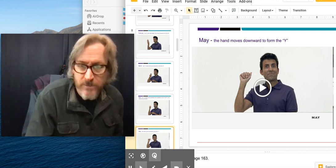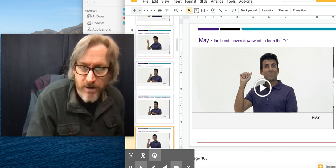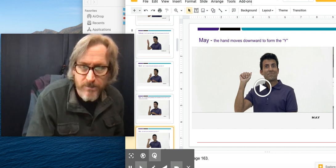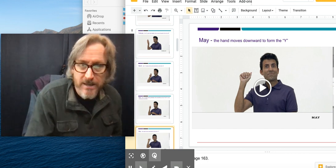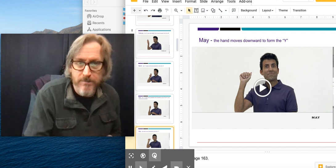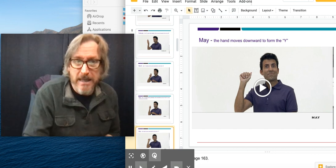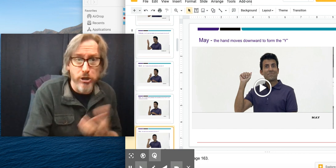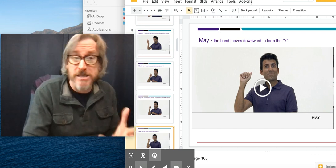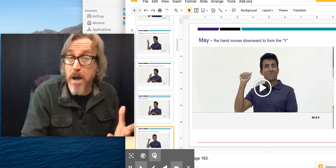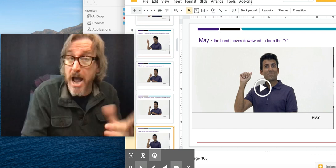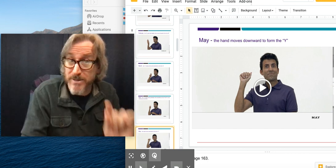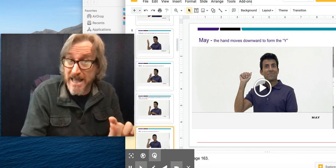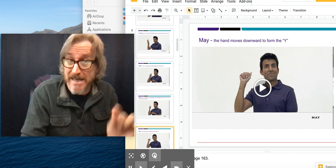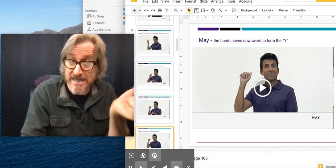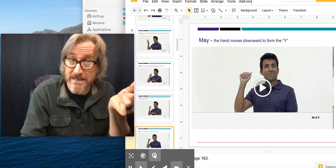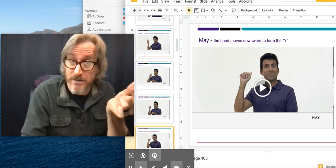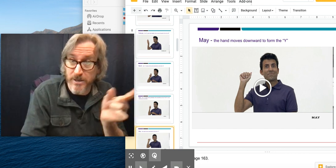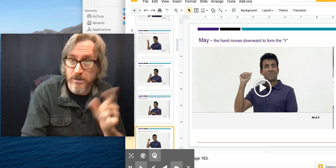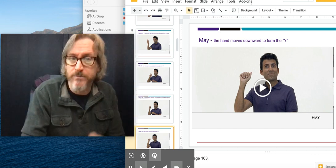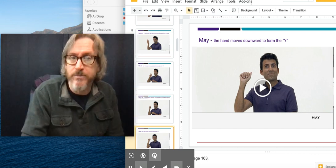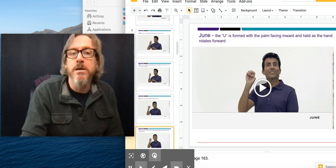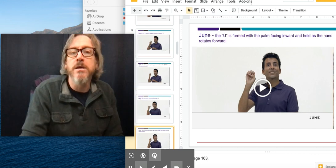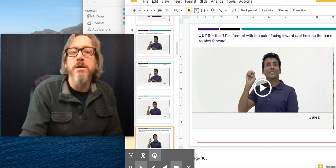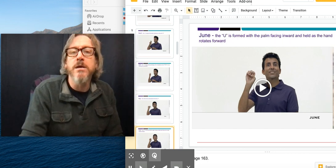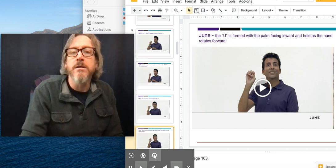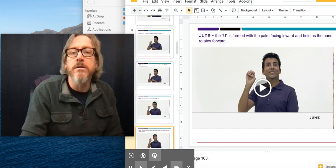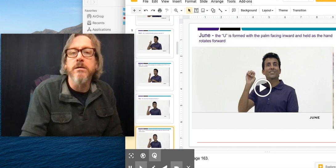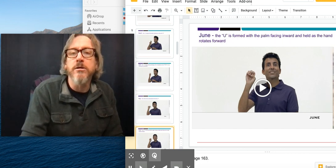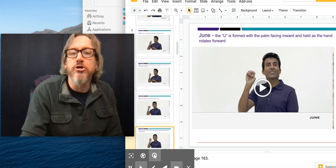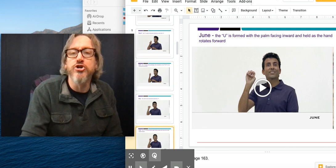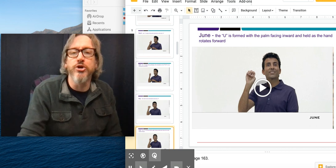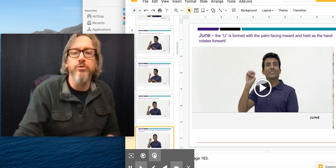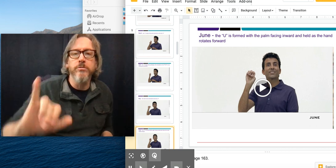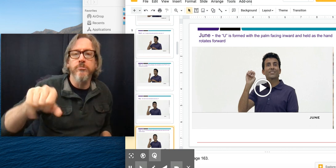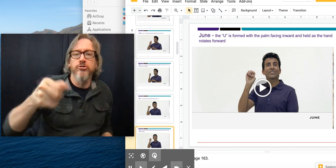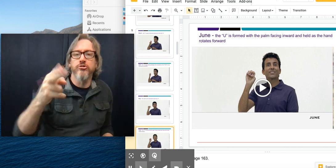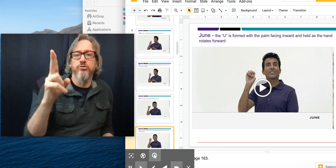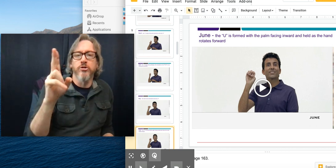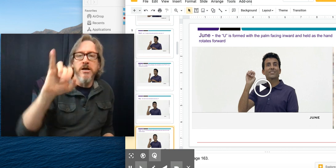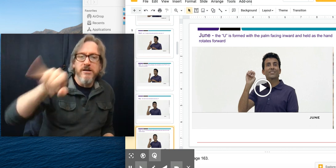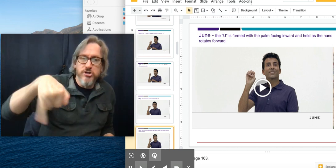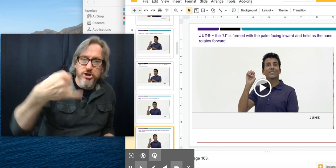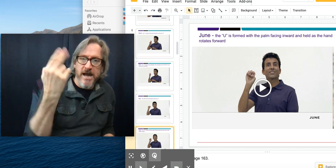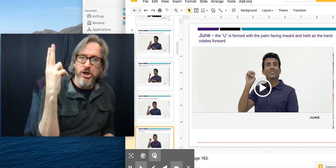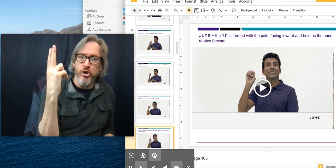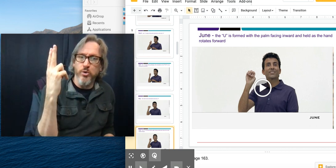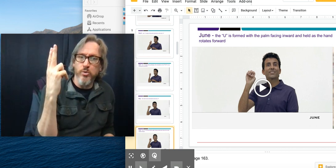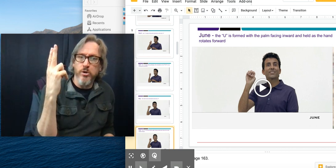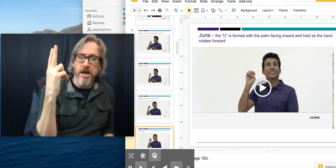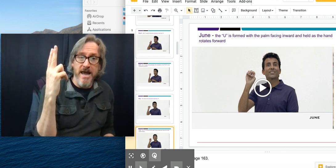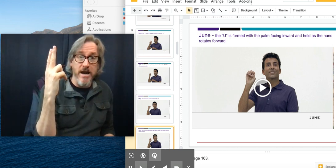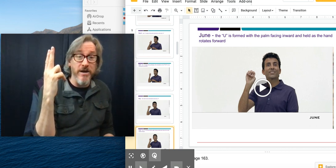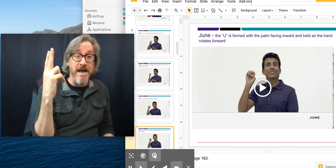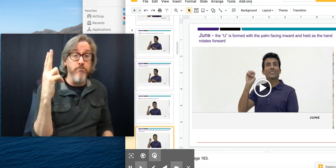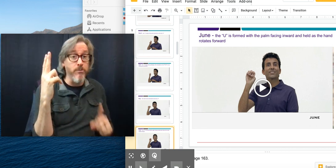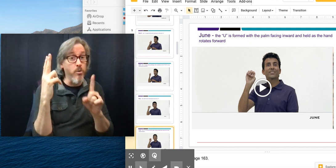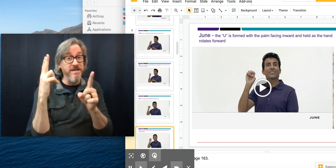right it looks like mine but the a is hidden in the middle June ju and now again remember when